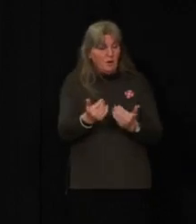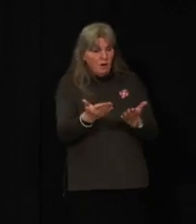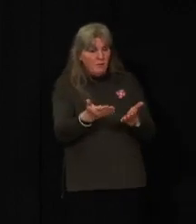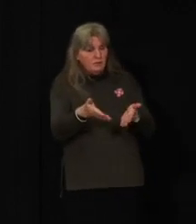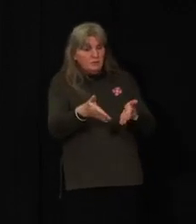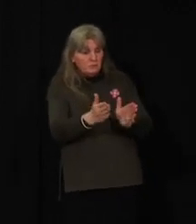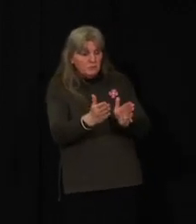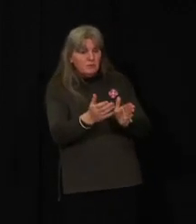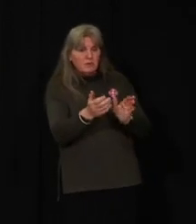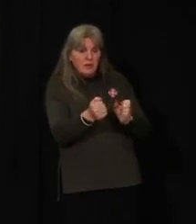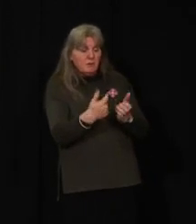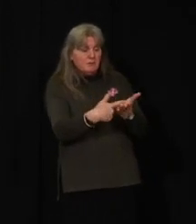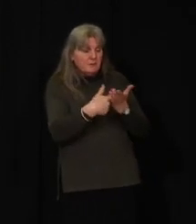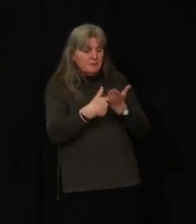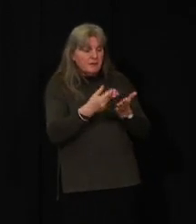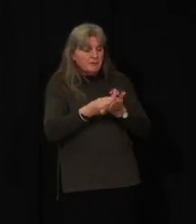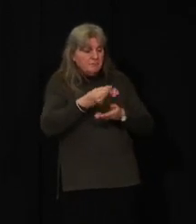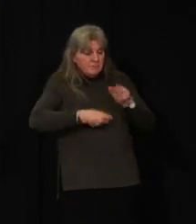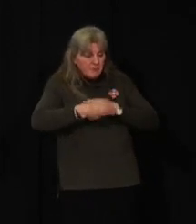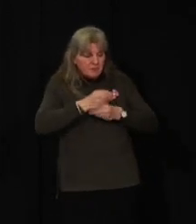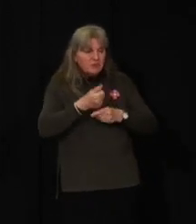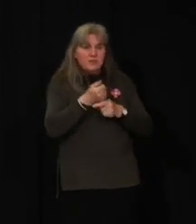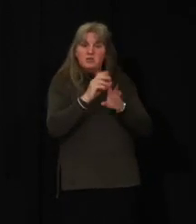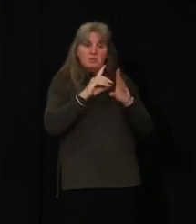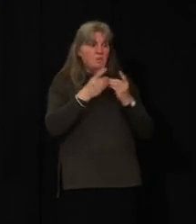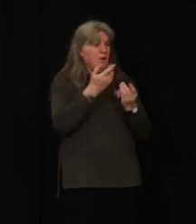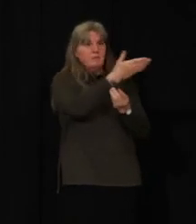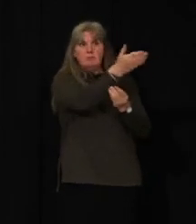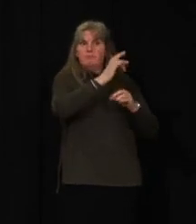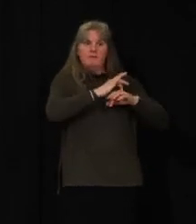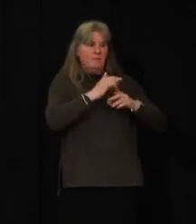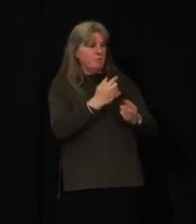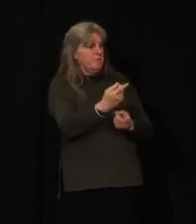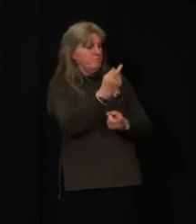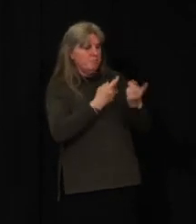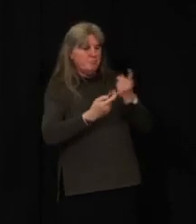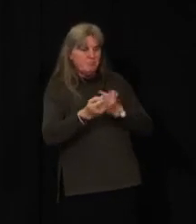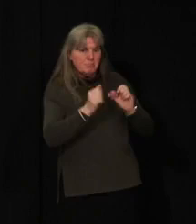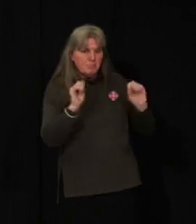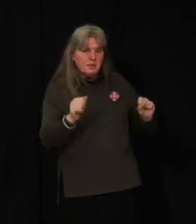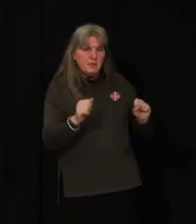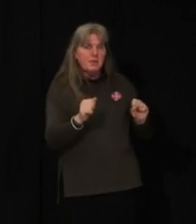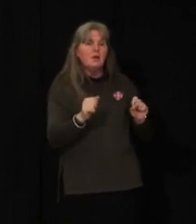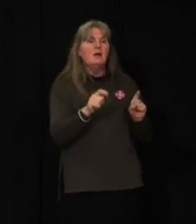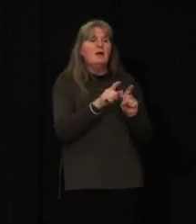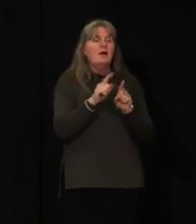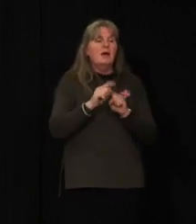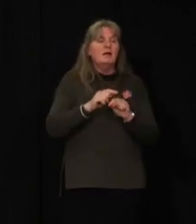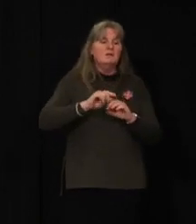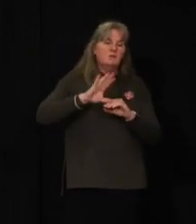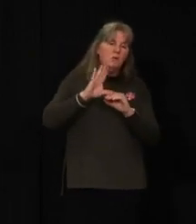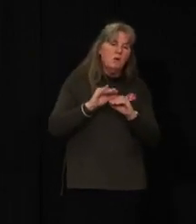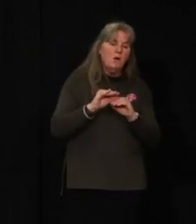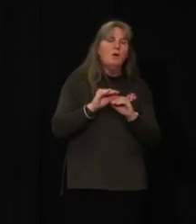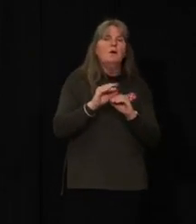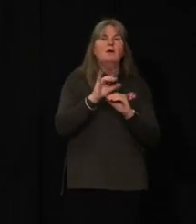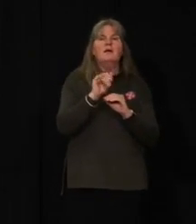We offered them an opportunity to talk about the budget, every department being available. We want to talk about the lowered income tax we have